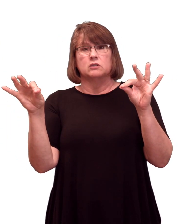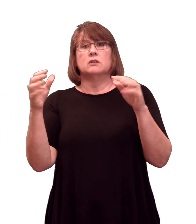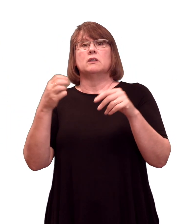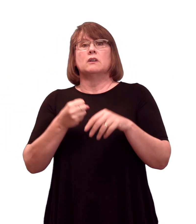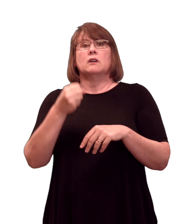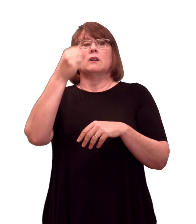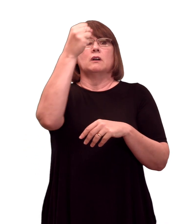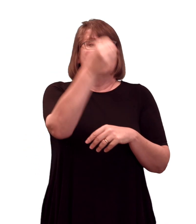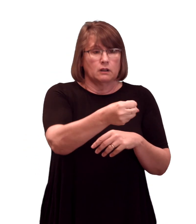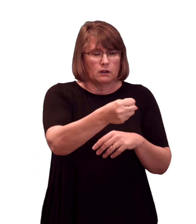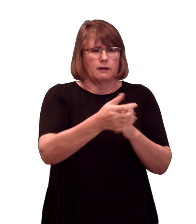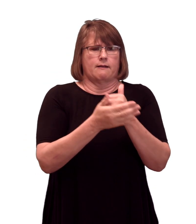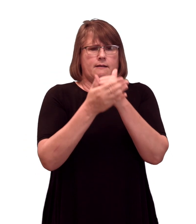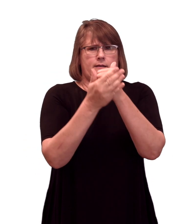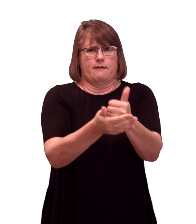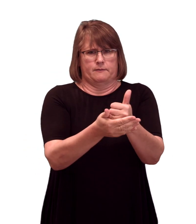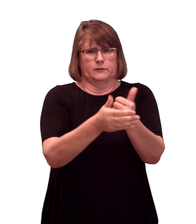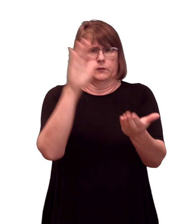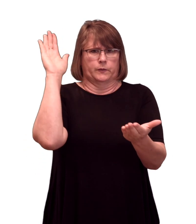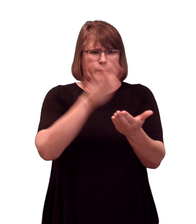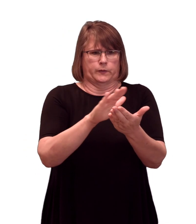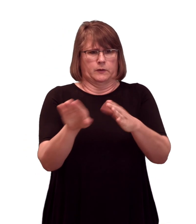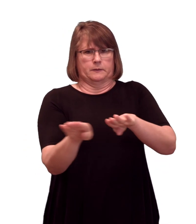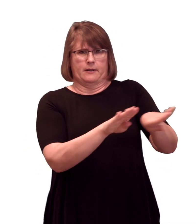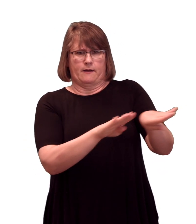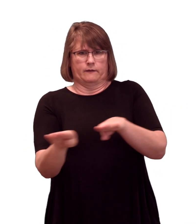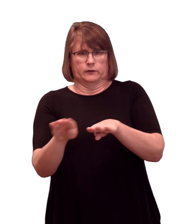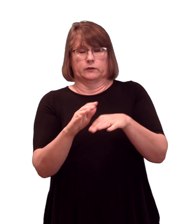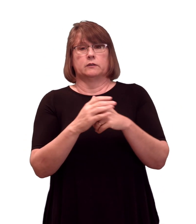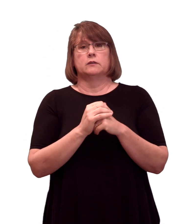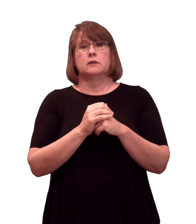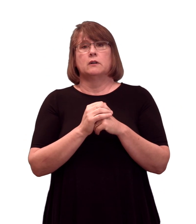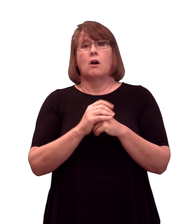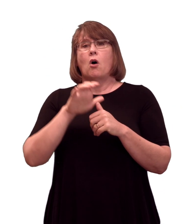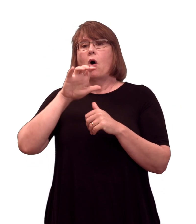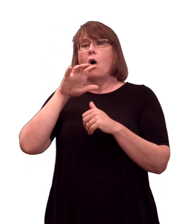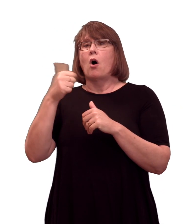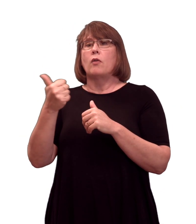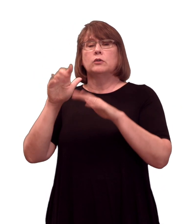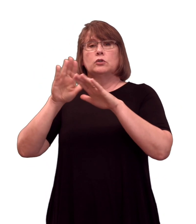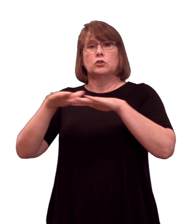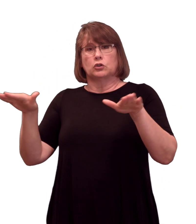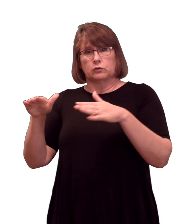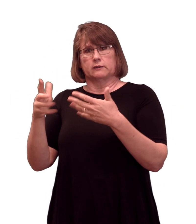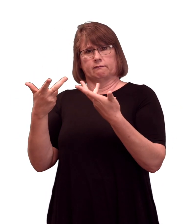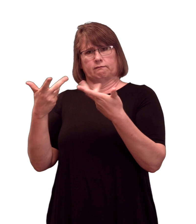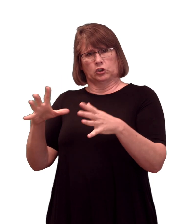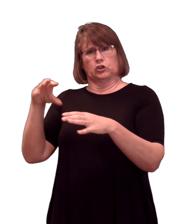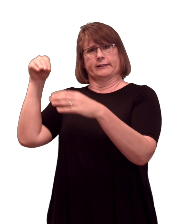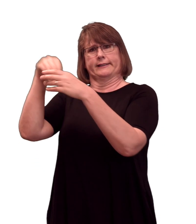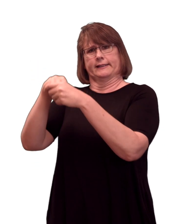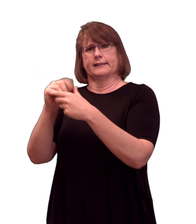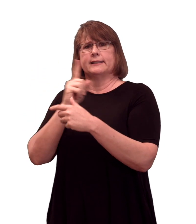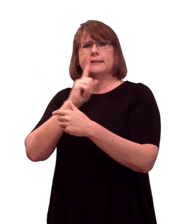[A different placement helps reduce behaviors.] For other students already